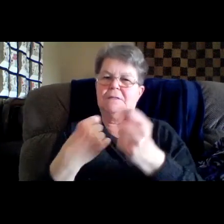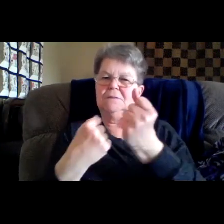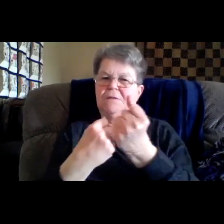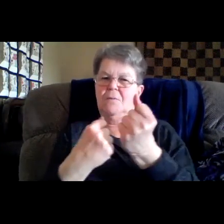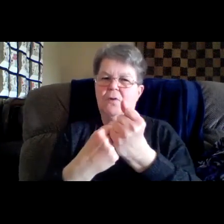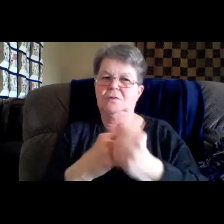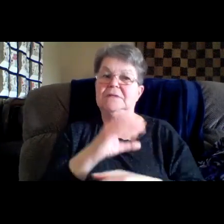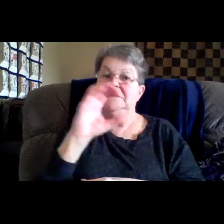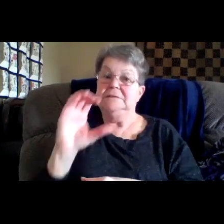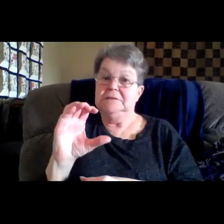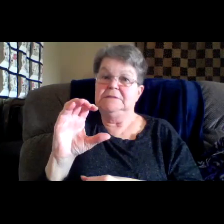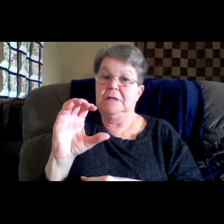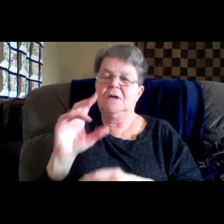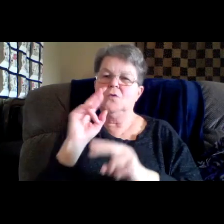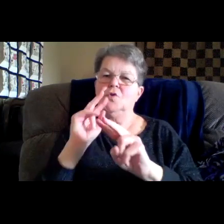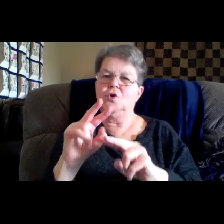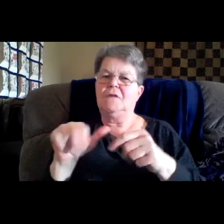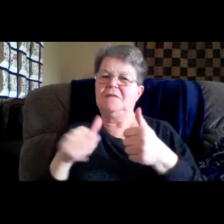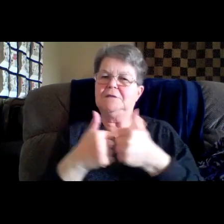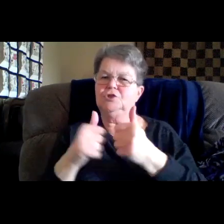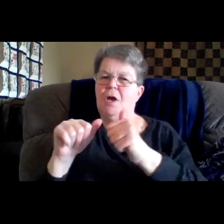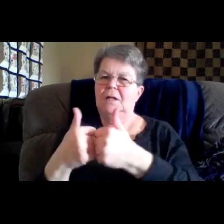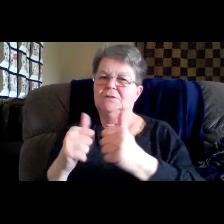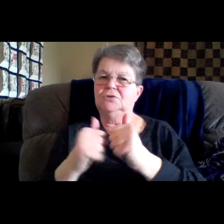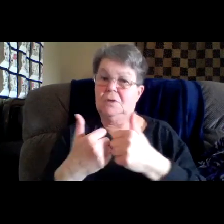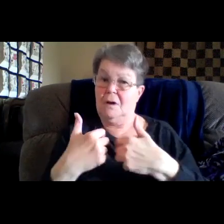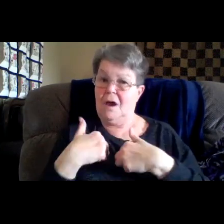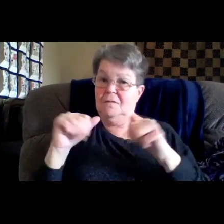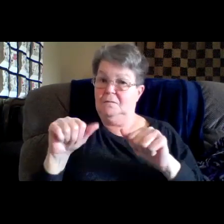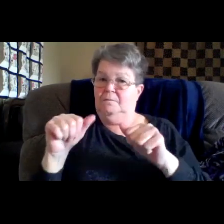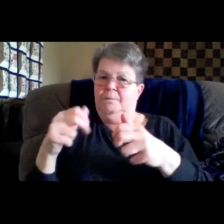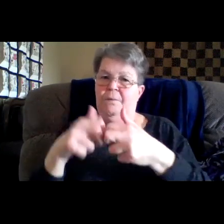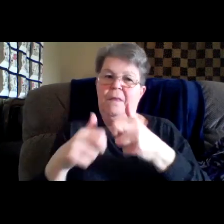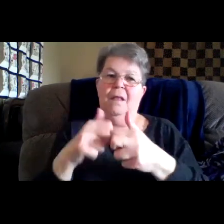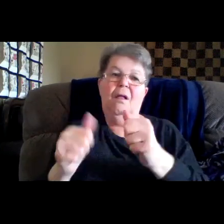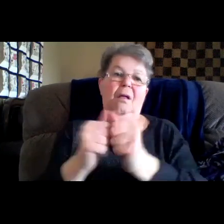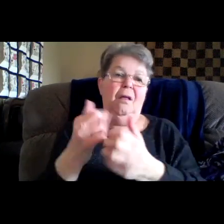With C, you want to really look at the challenges. Are there potential problems with resources or supporters?